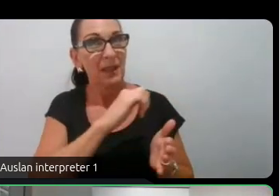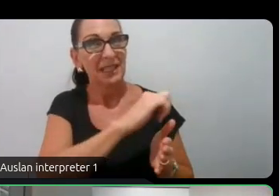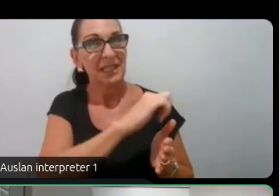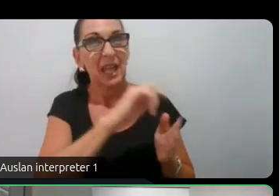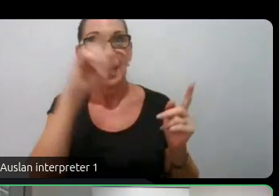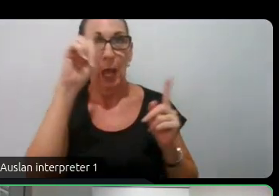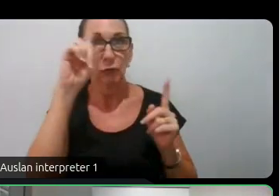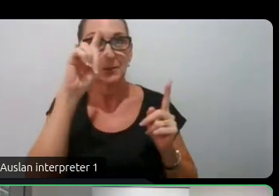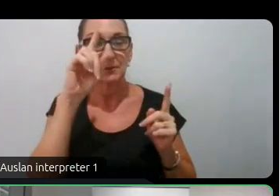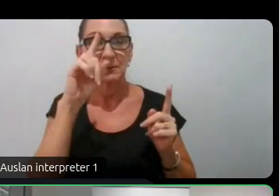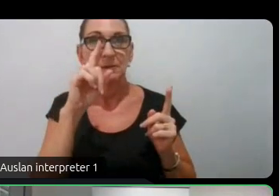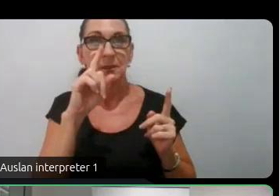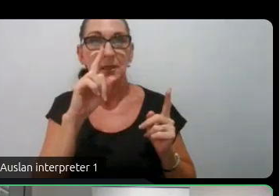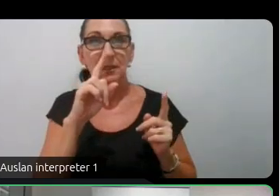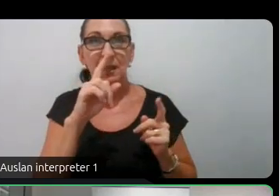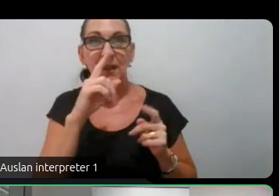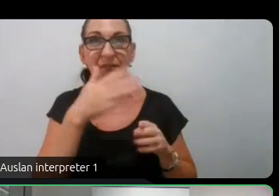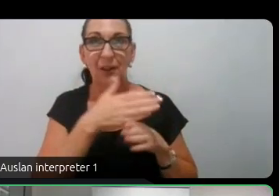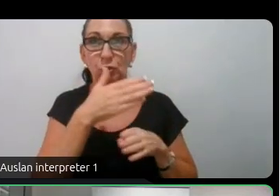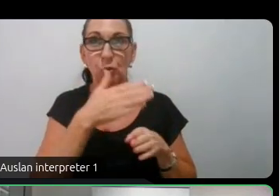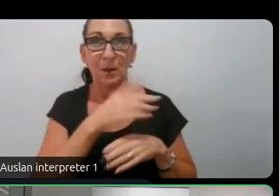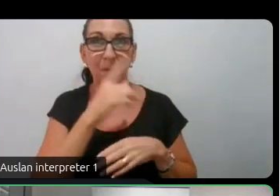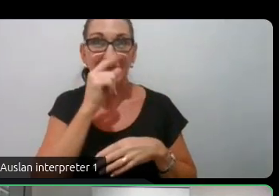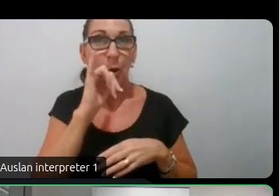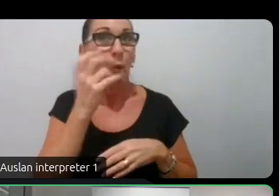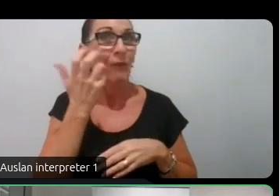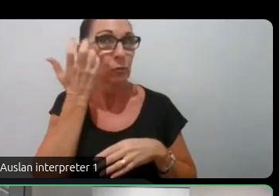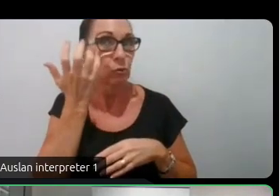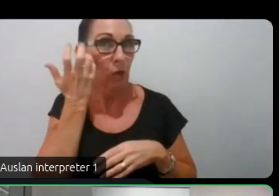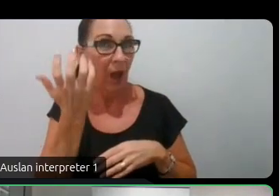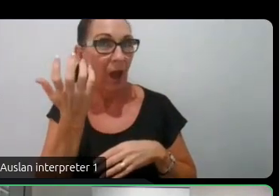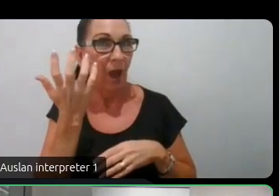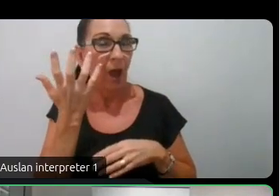current capacity sorry future functional capacity. Um so we see that a lot with trying to get